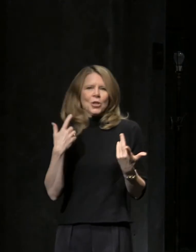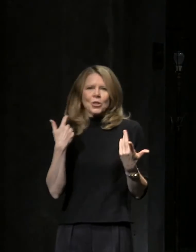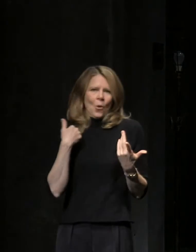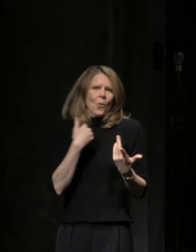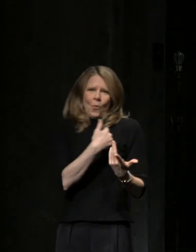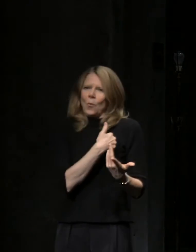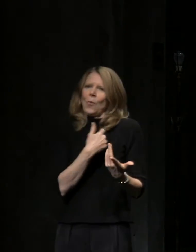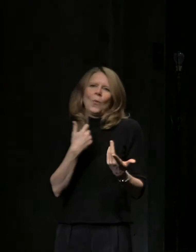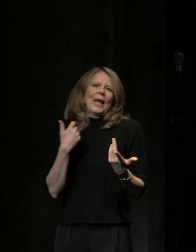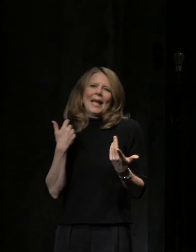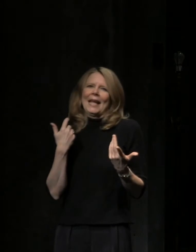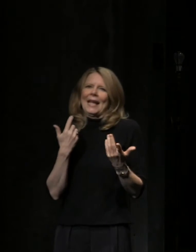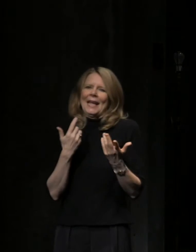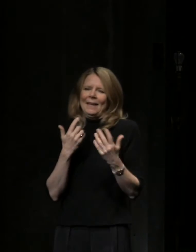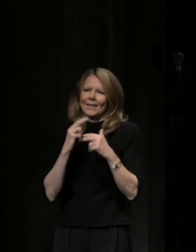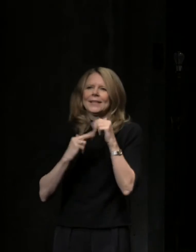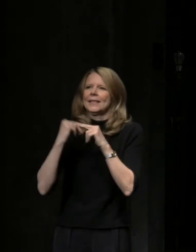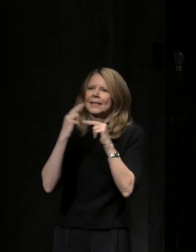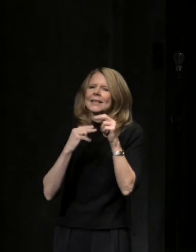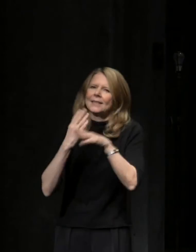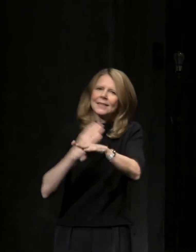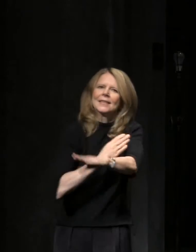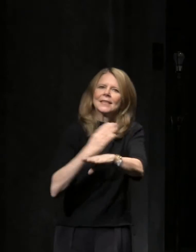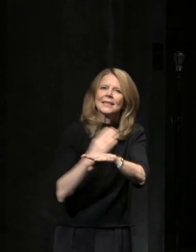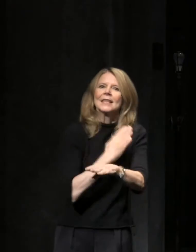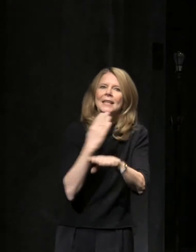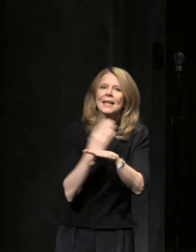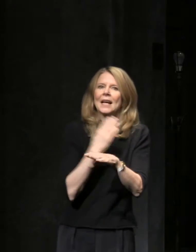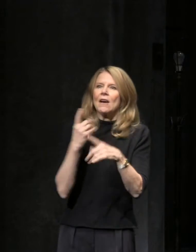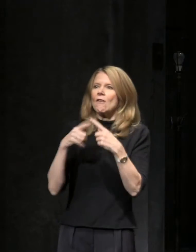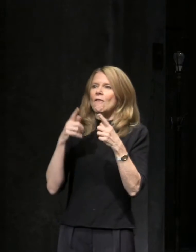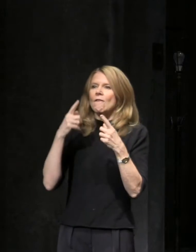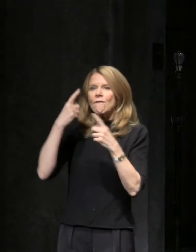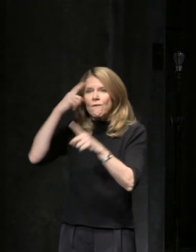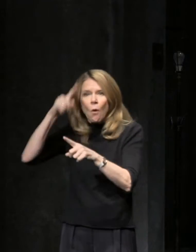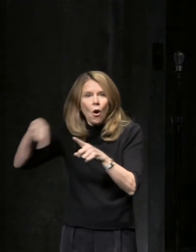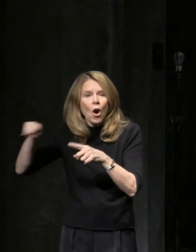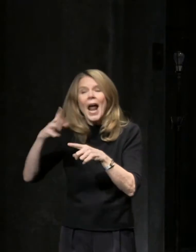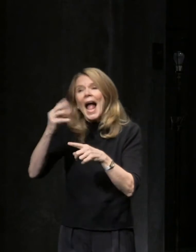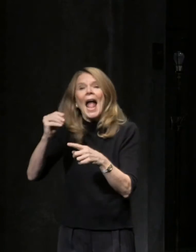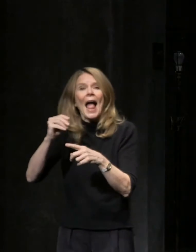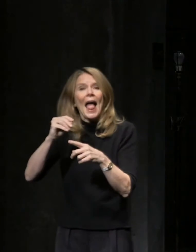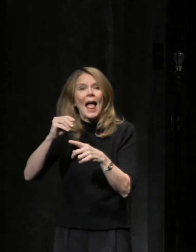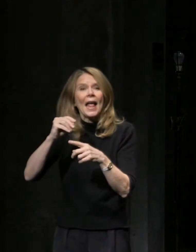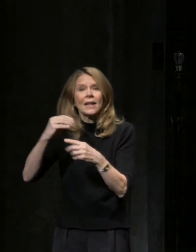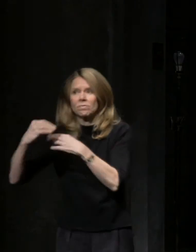or in some sense from those people around the world, the field of Special Olympics,